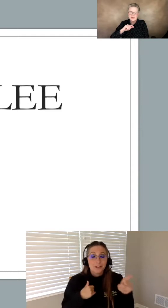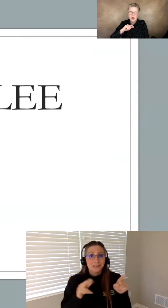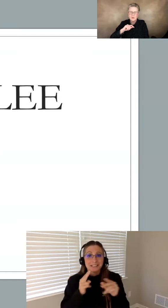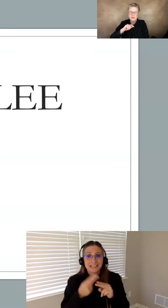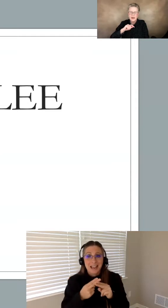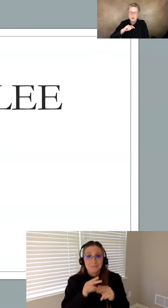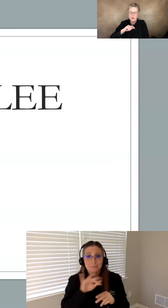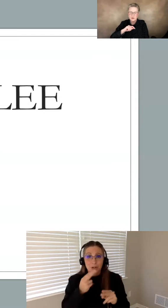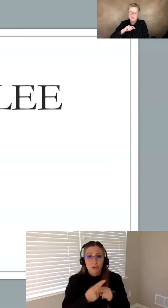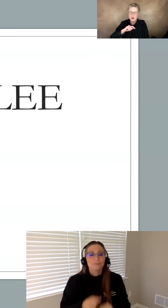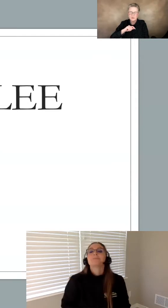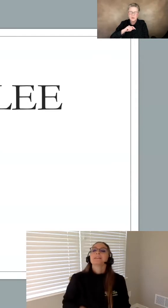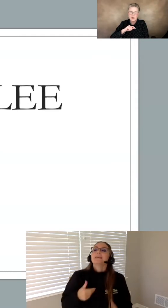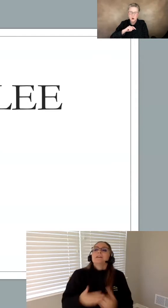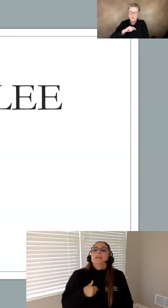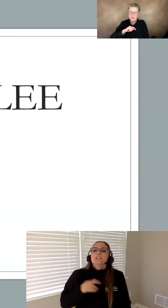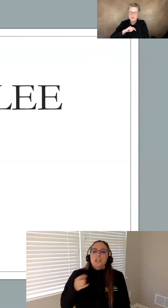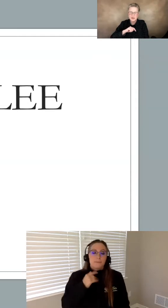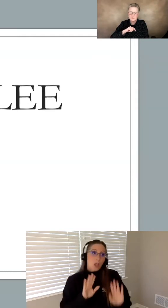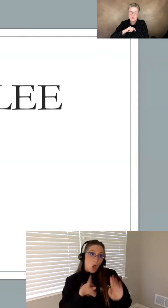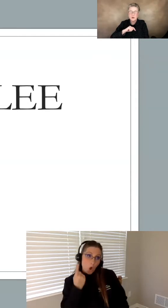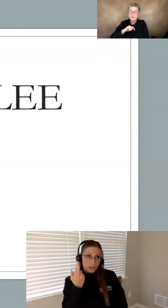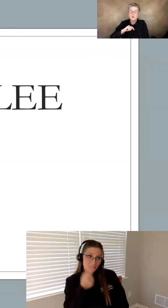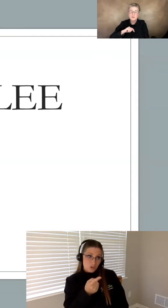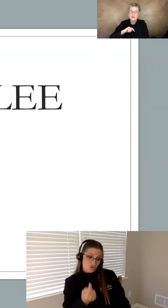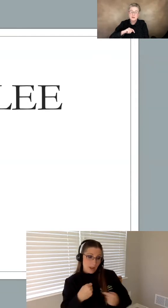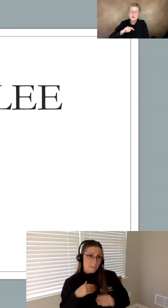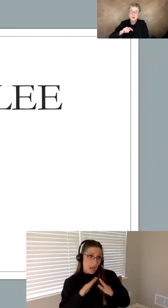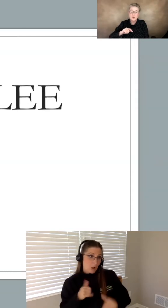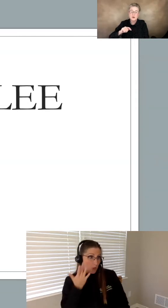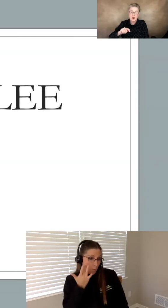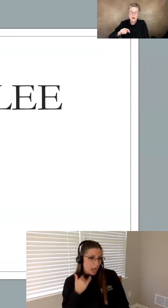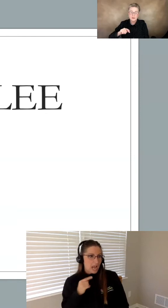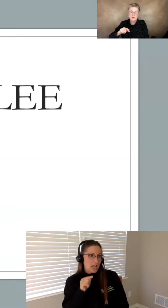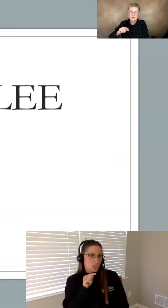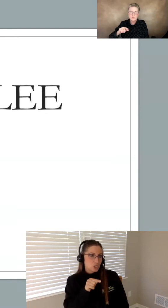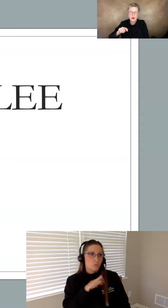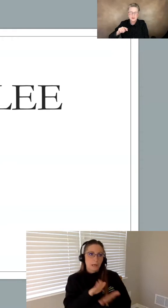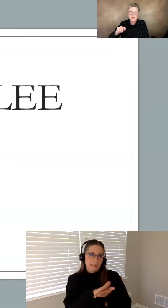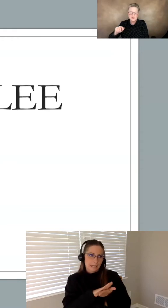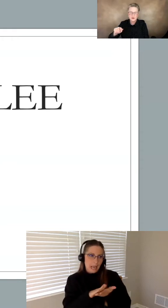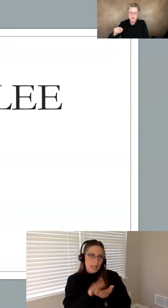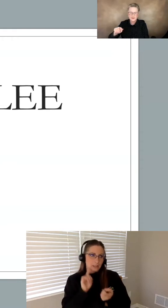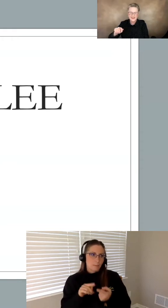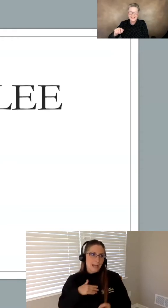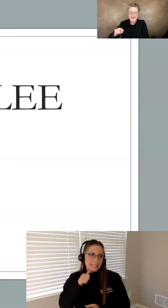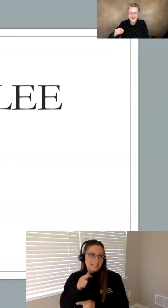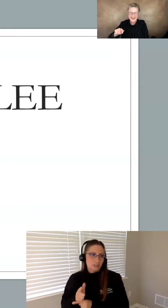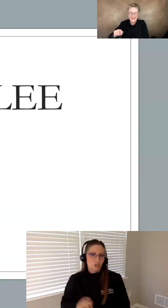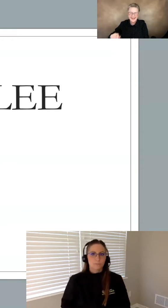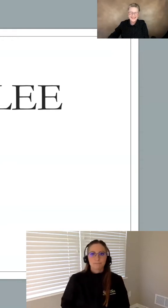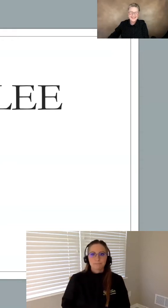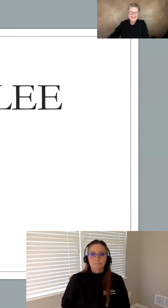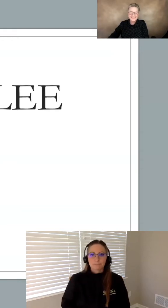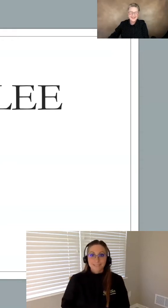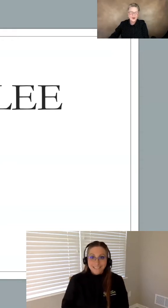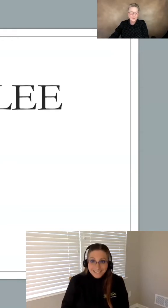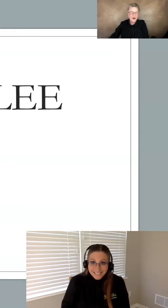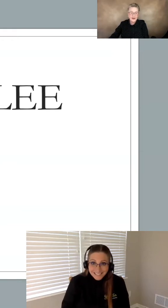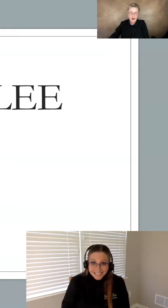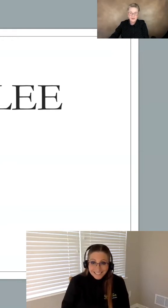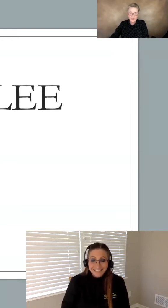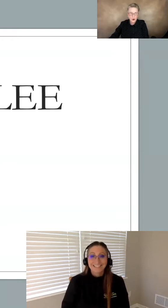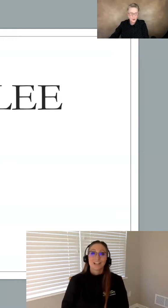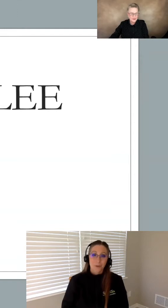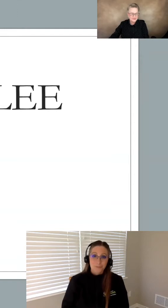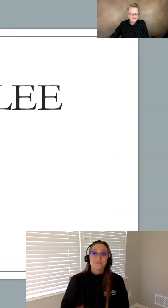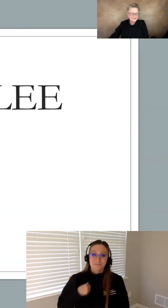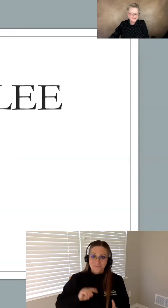I will allow you to come to my home, she said, was because you were kind to my sister, so I got to go